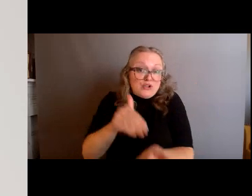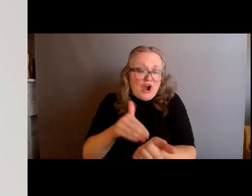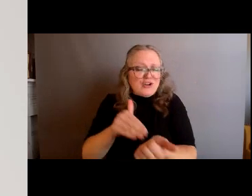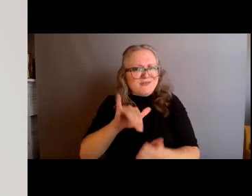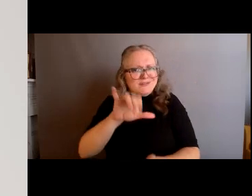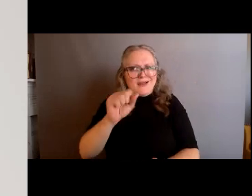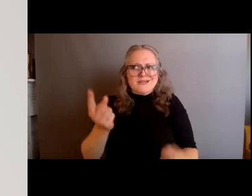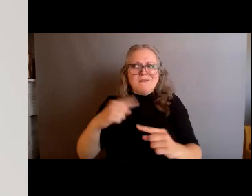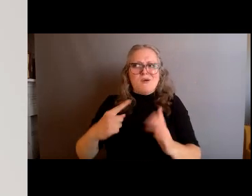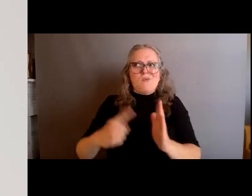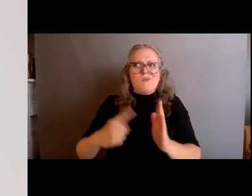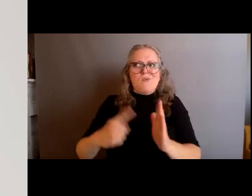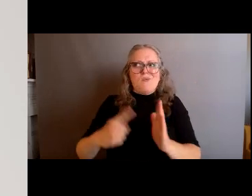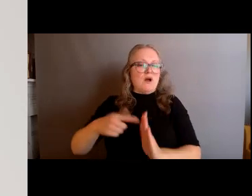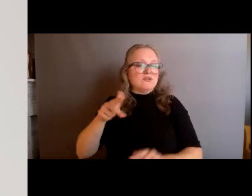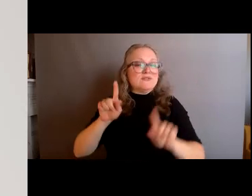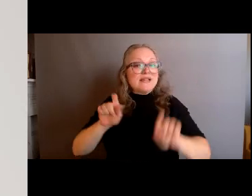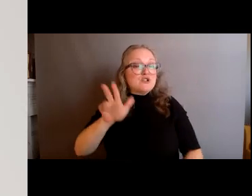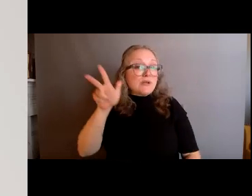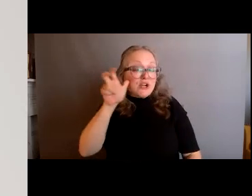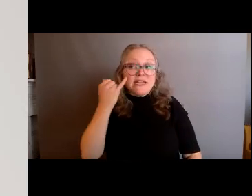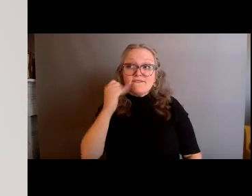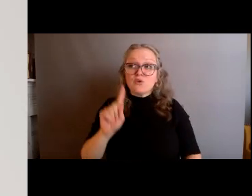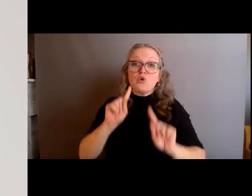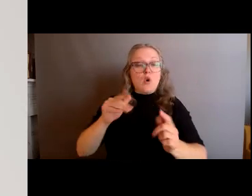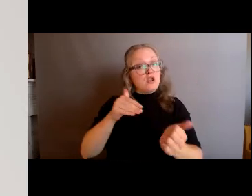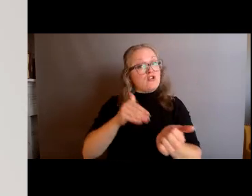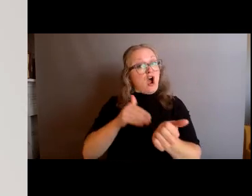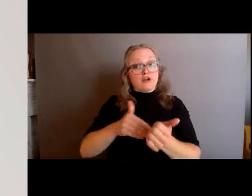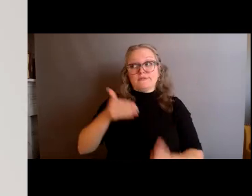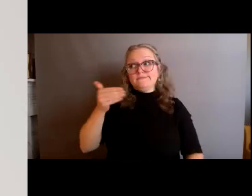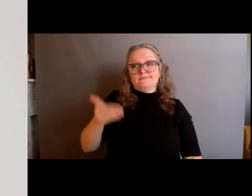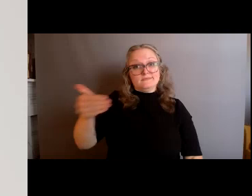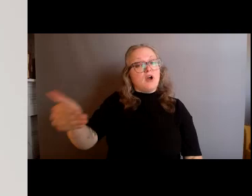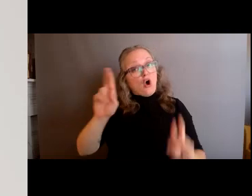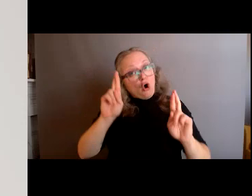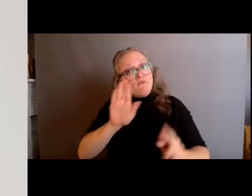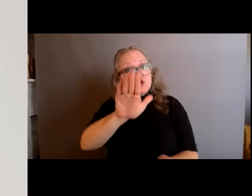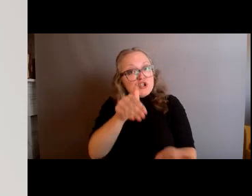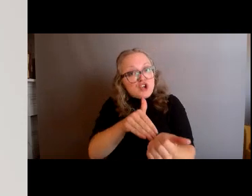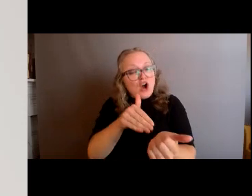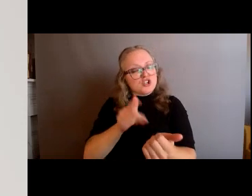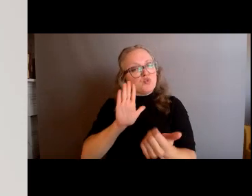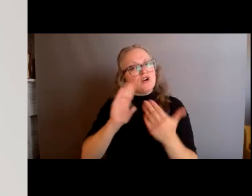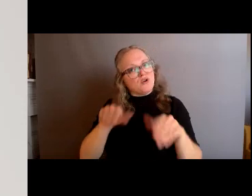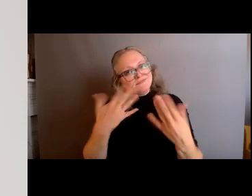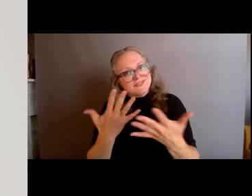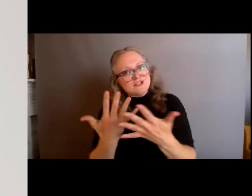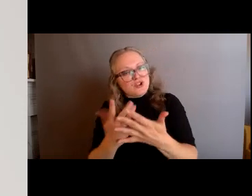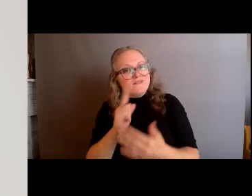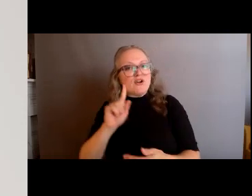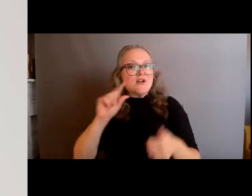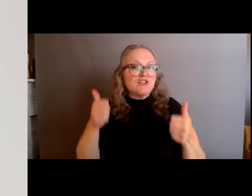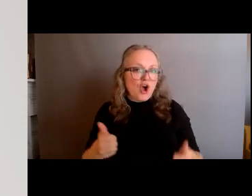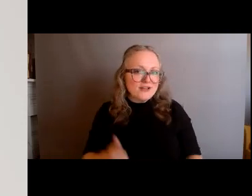or get your hearing tested, but as. Long as you're going to the doctor now, hopefully your Doctor Who it is a screening for hearing loss. Umm.